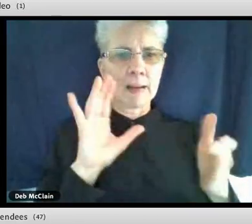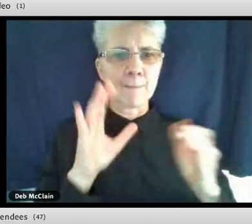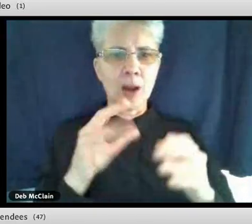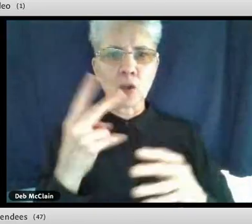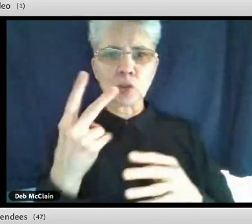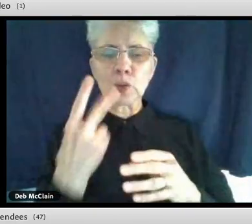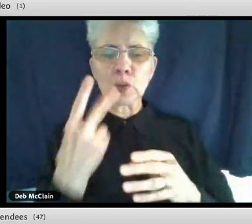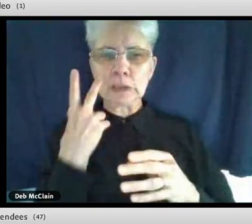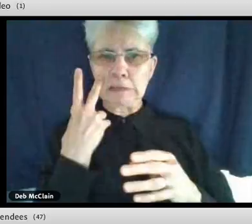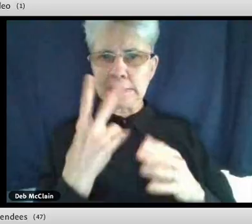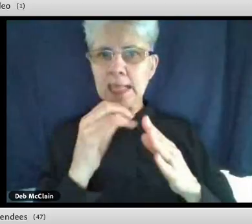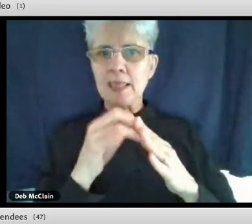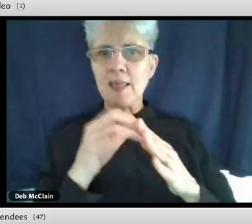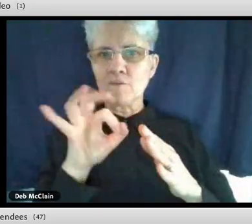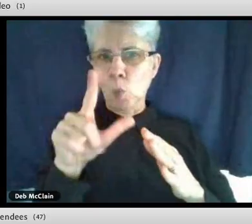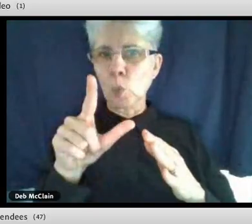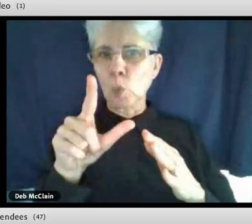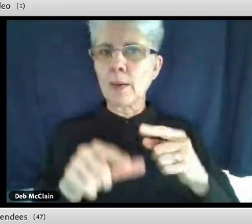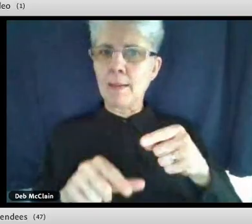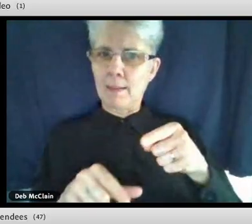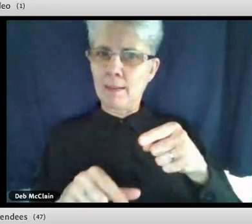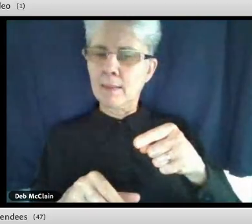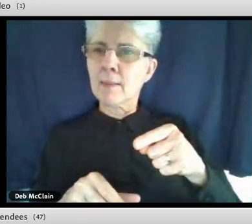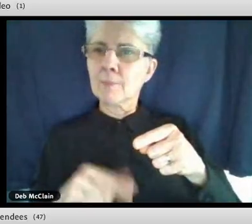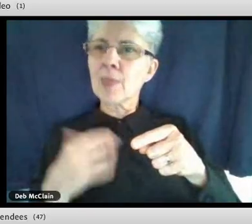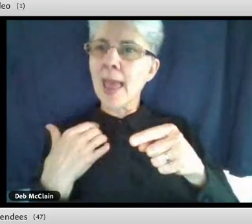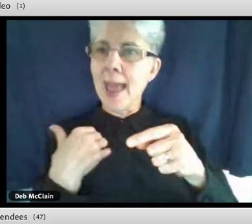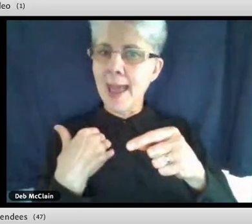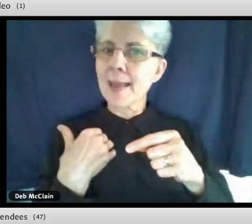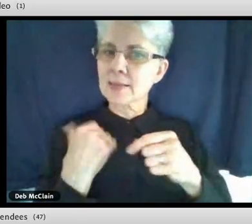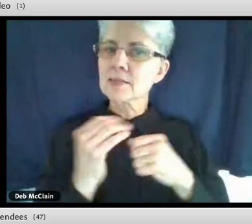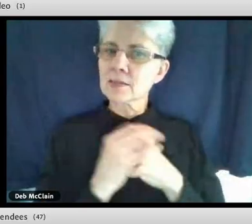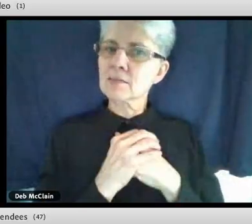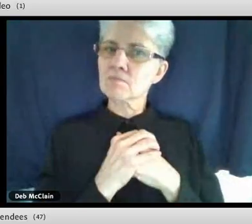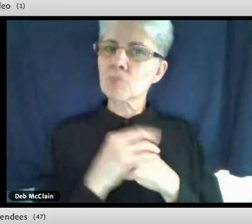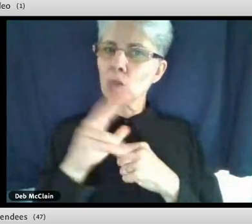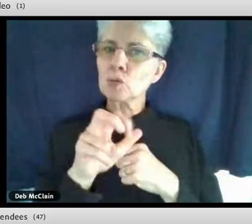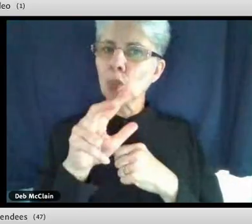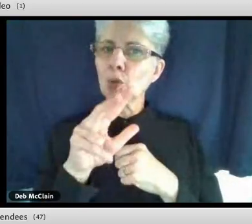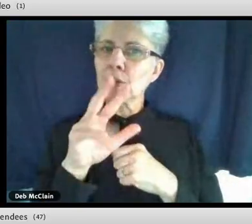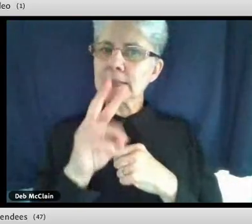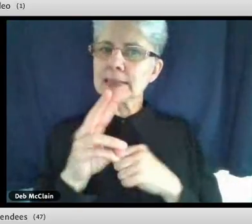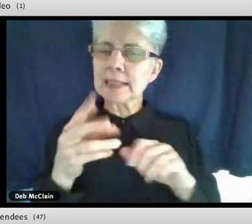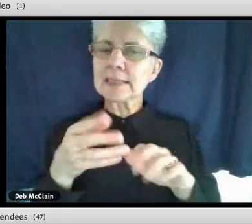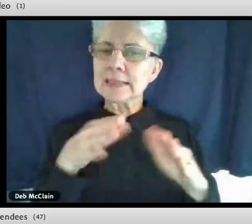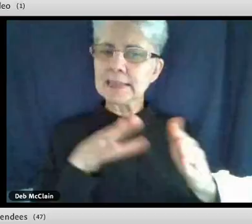so you can see that Florida has 236 deaths.